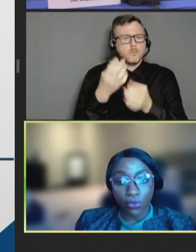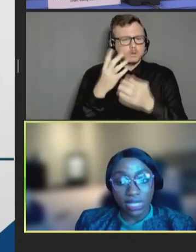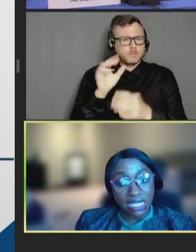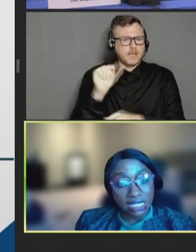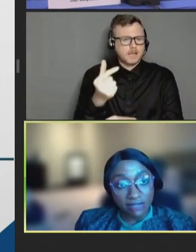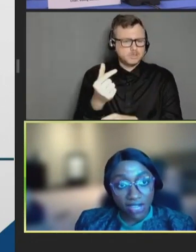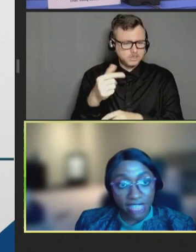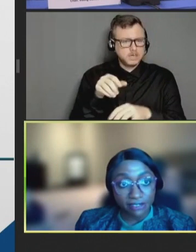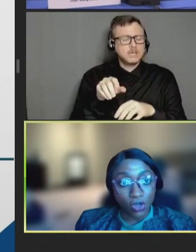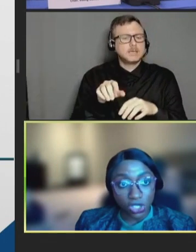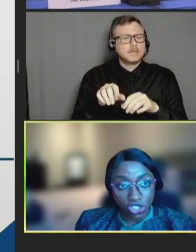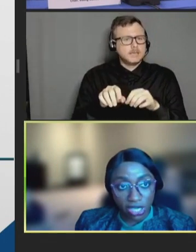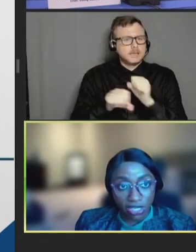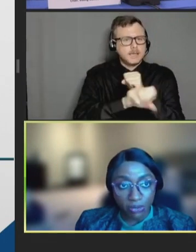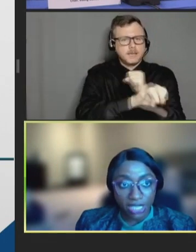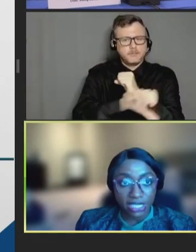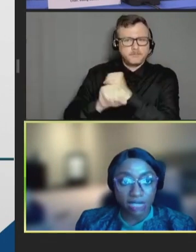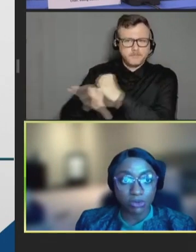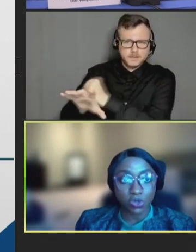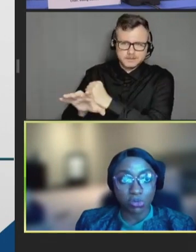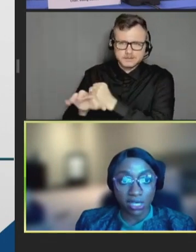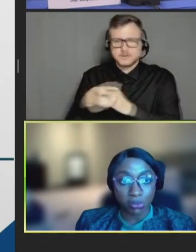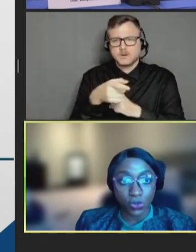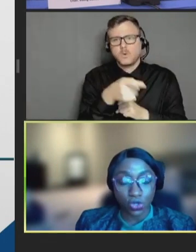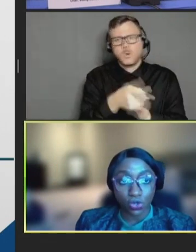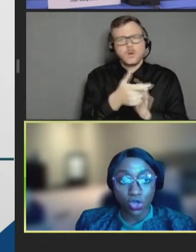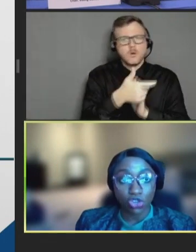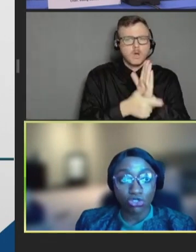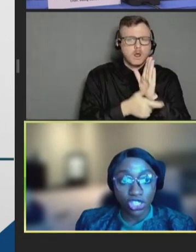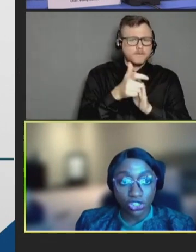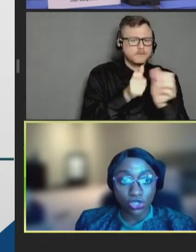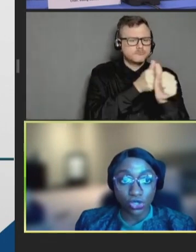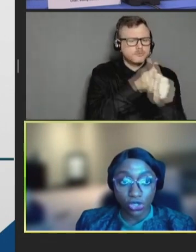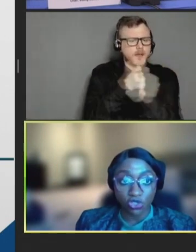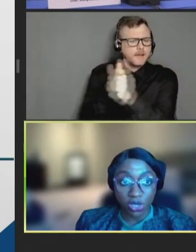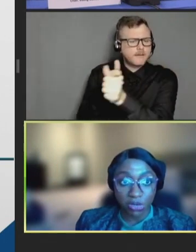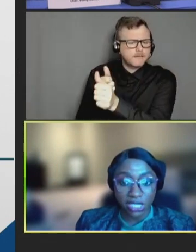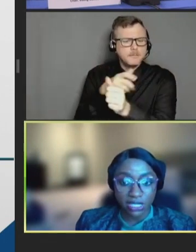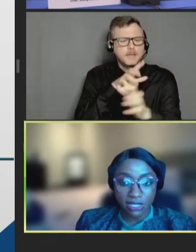through intensified defaulter tracking mechanisms to be able to reach the children who get missed.